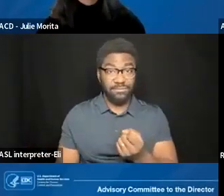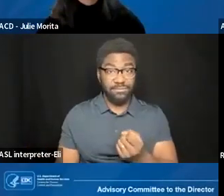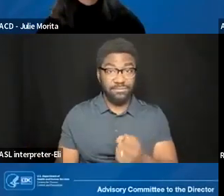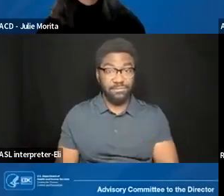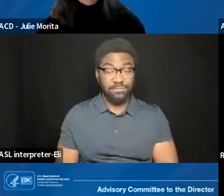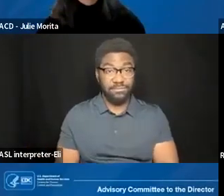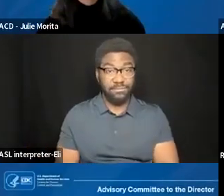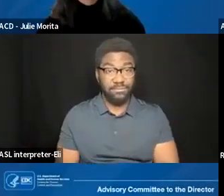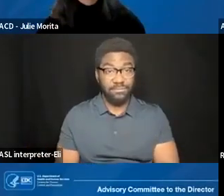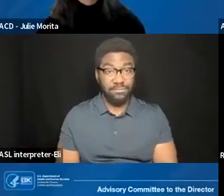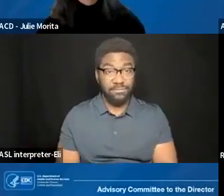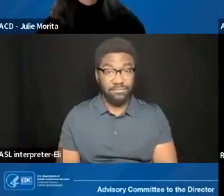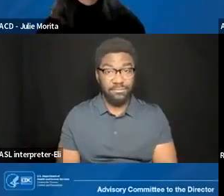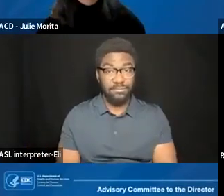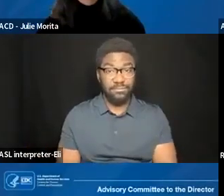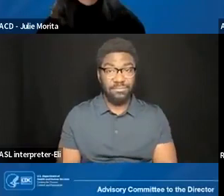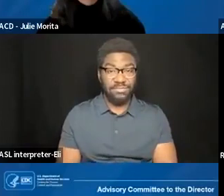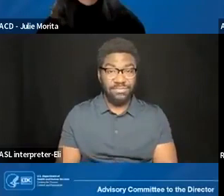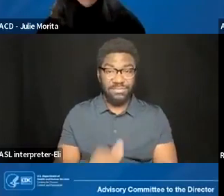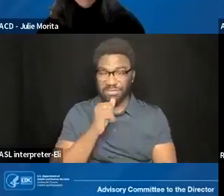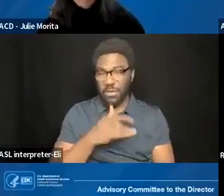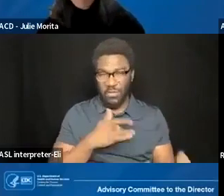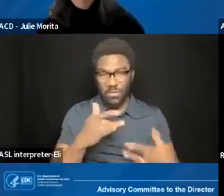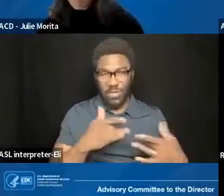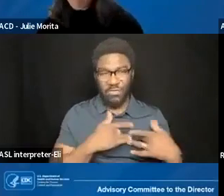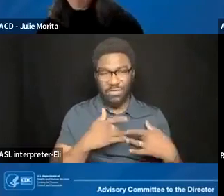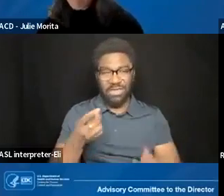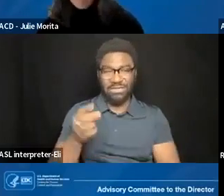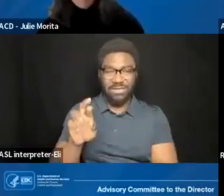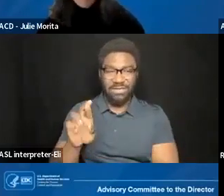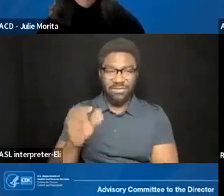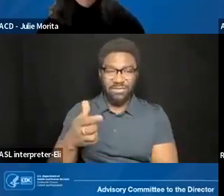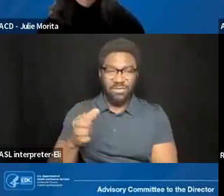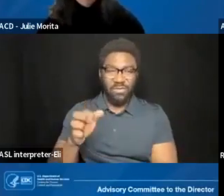A little worried. Dr. Goldman looks like she may have frozen midpoint.